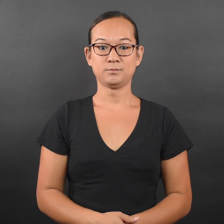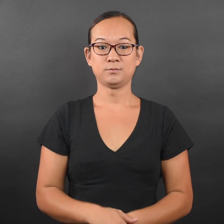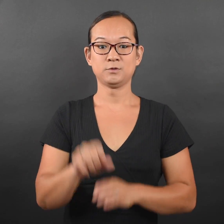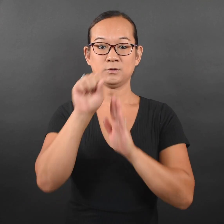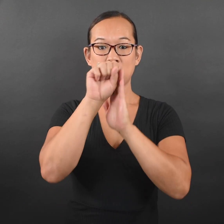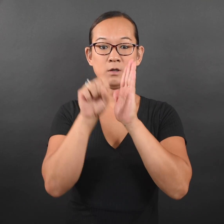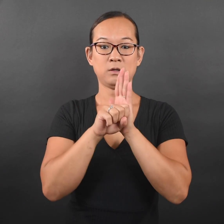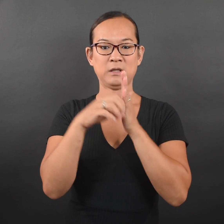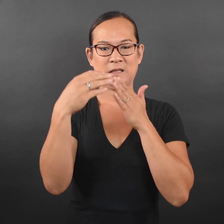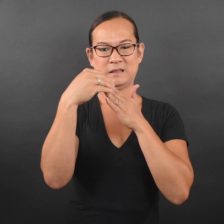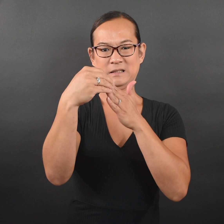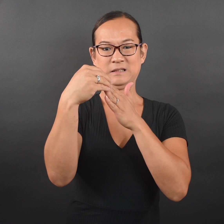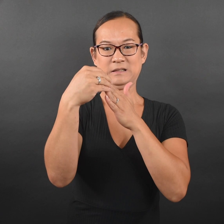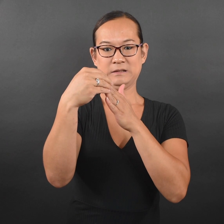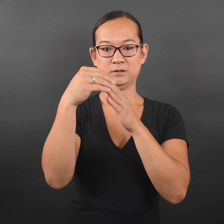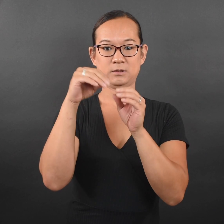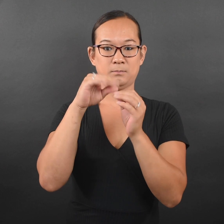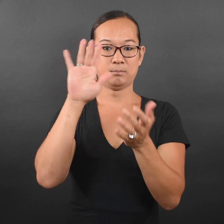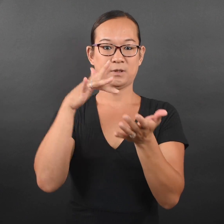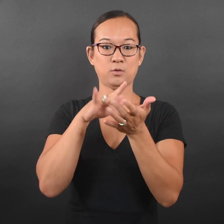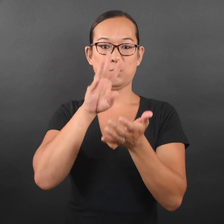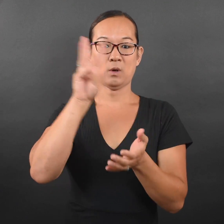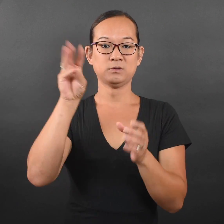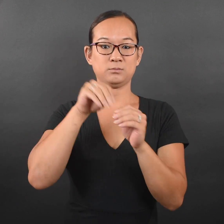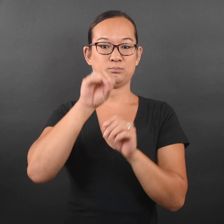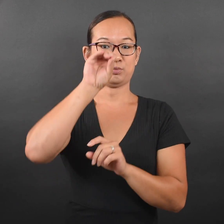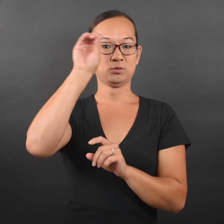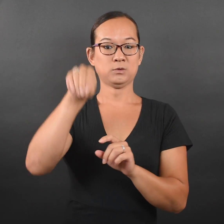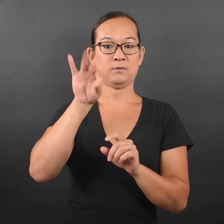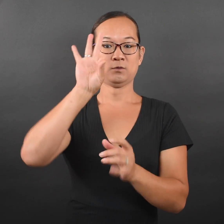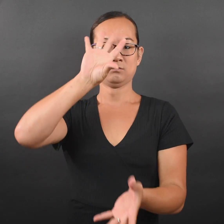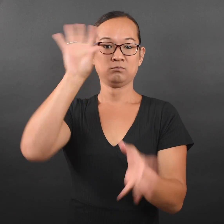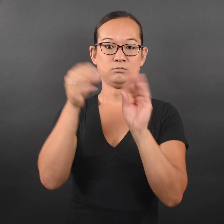State leads the Midwest in percentage of the total population fully